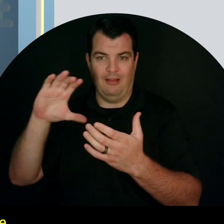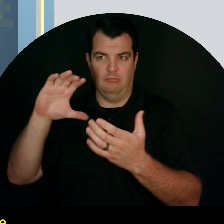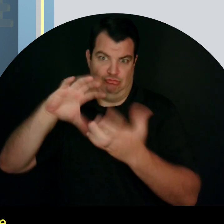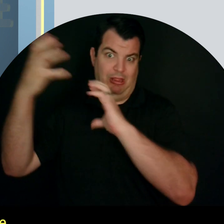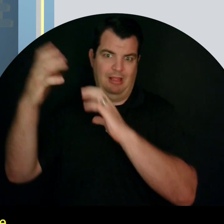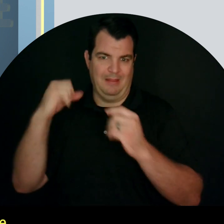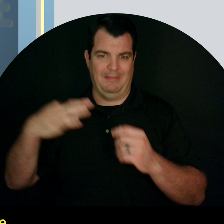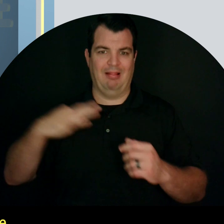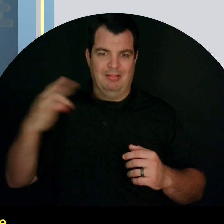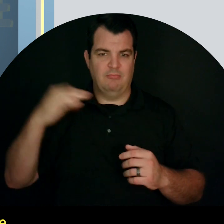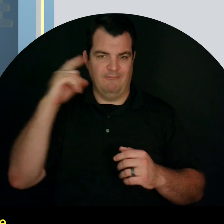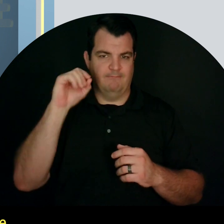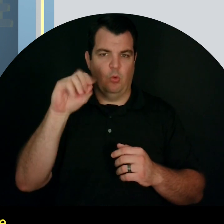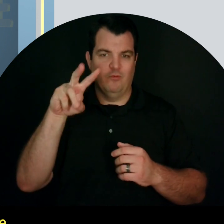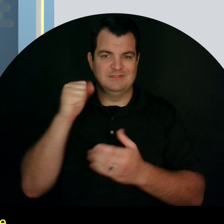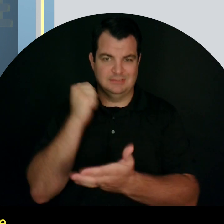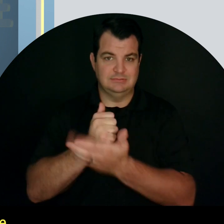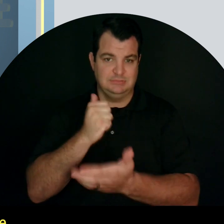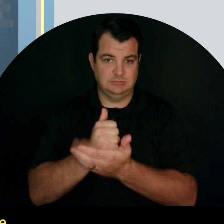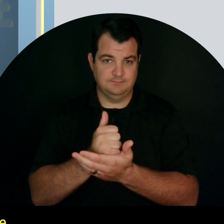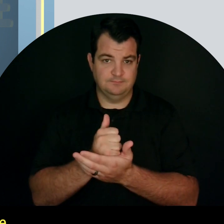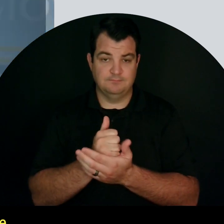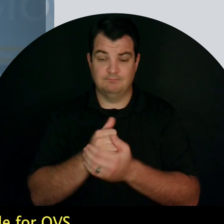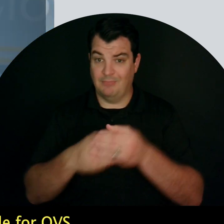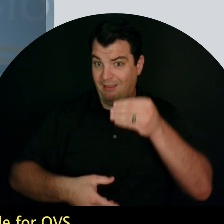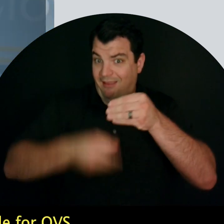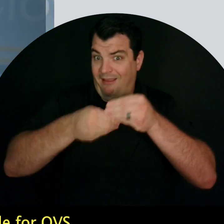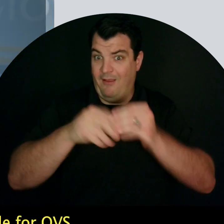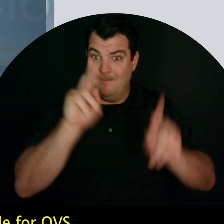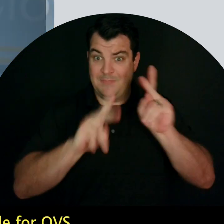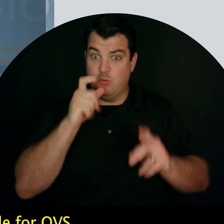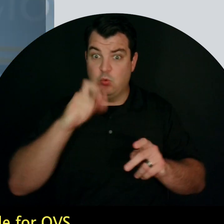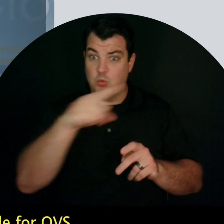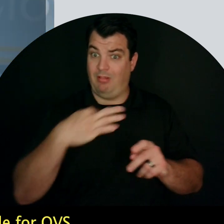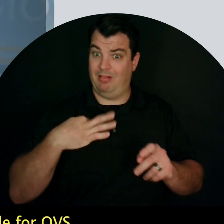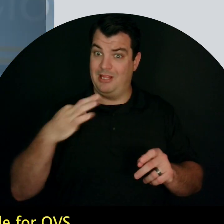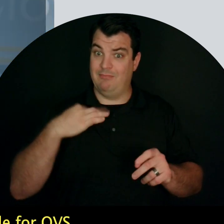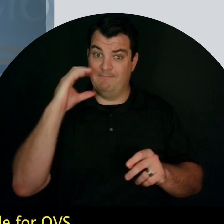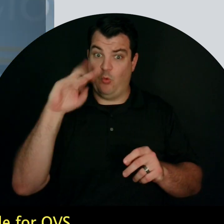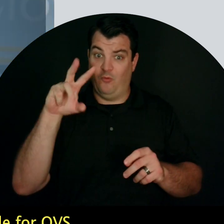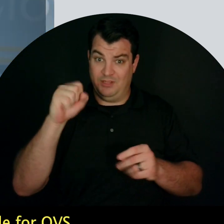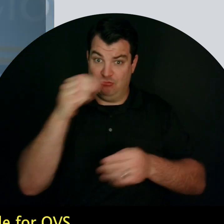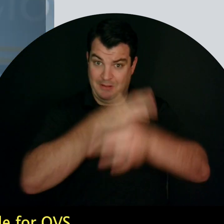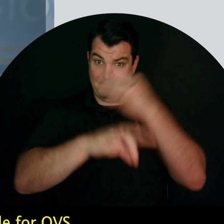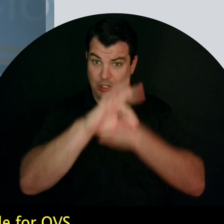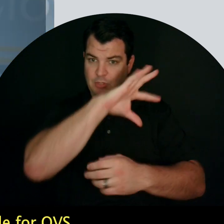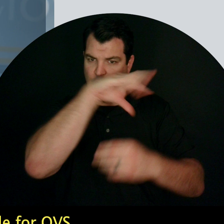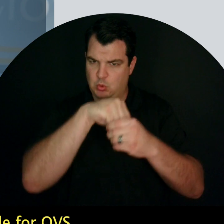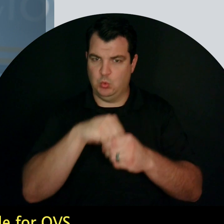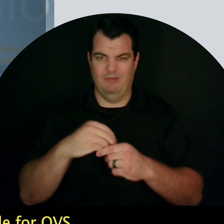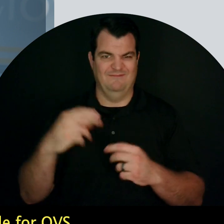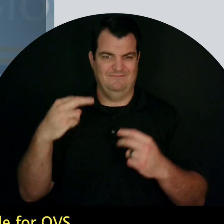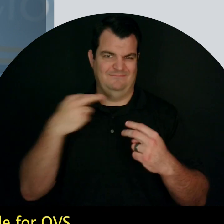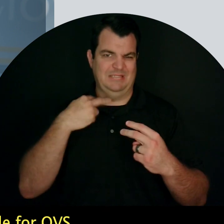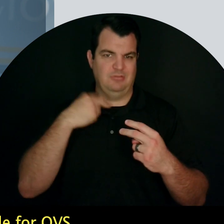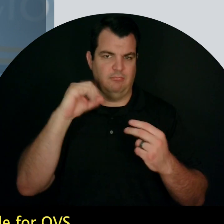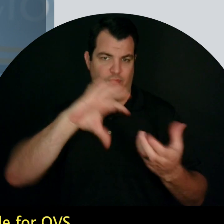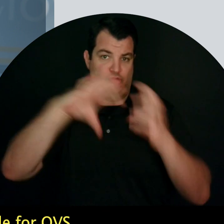may also be eligible for OVS assistance. Additionally, persons eligible for OVS reimbursement include: victims of crime